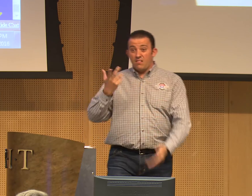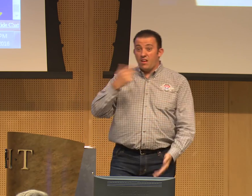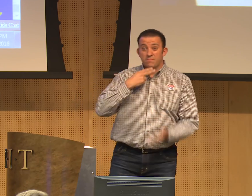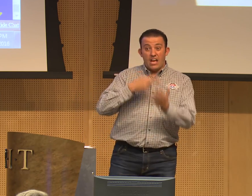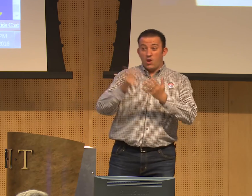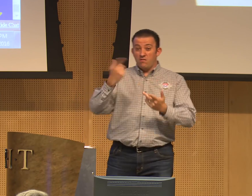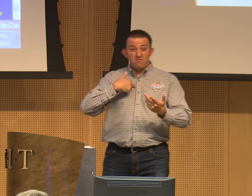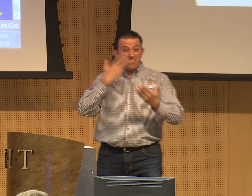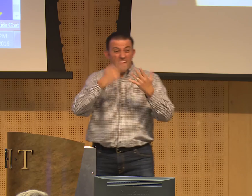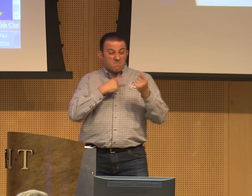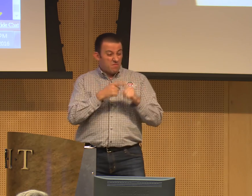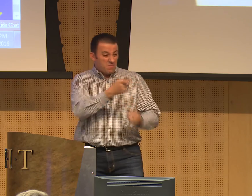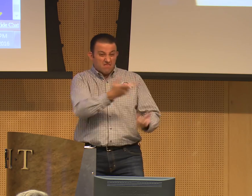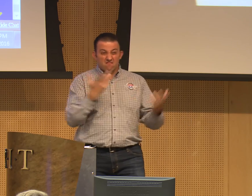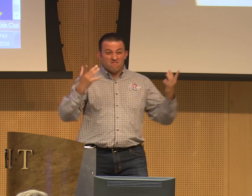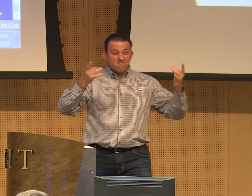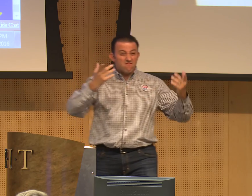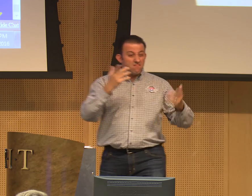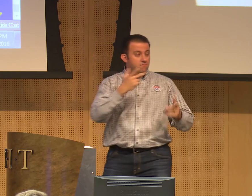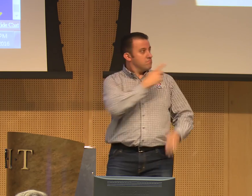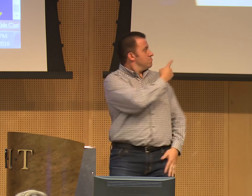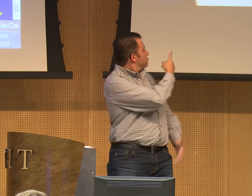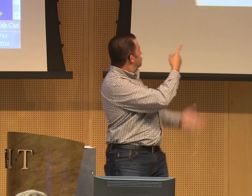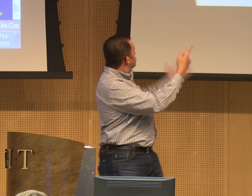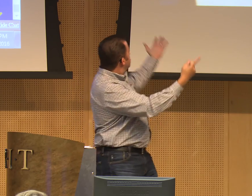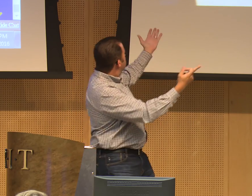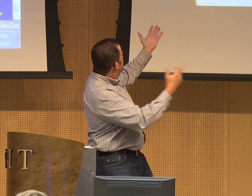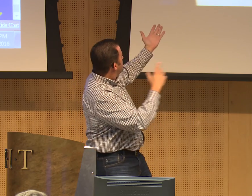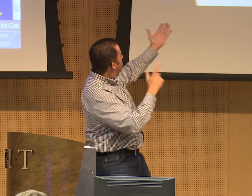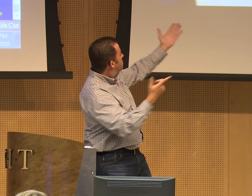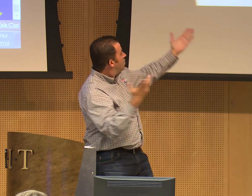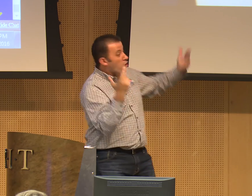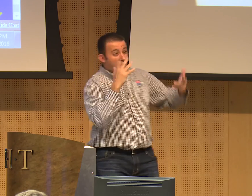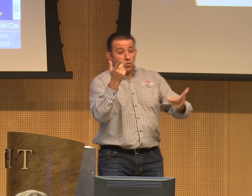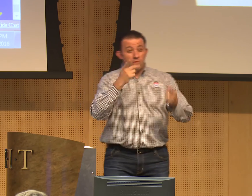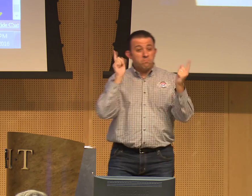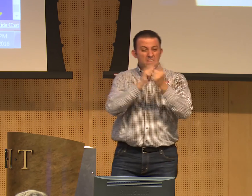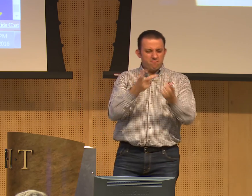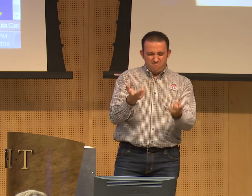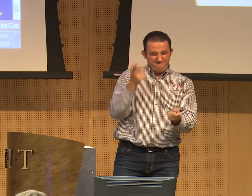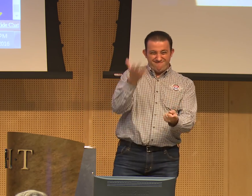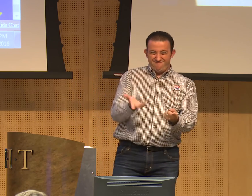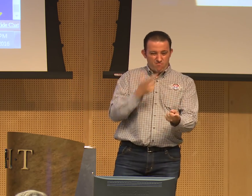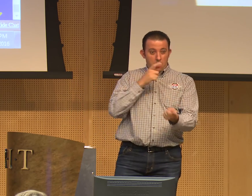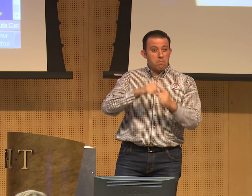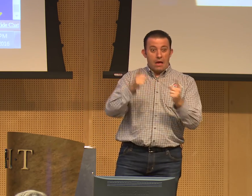So I'm telling you. You know, I've met some really amazing people. You know, when you might meet them in person,